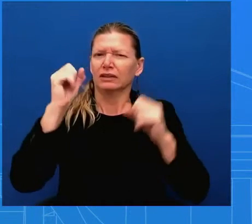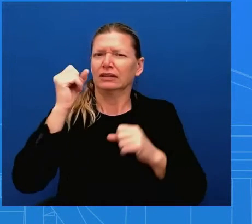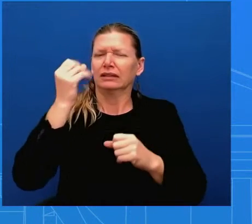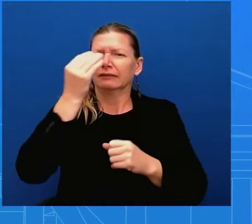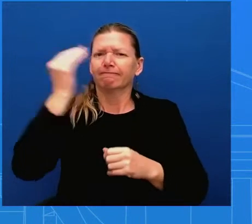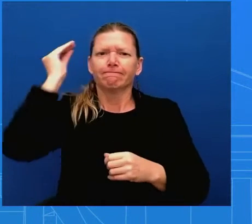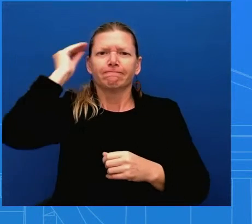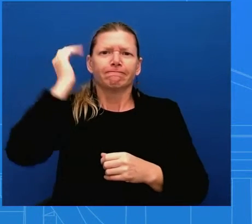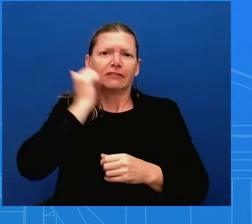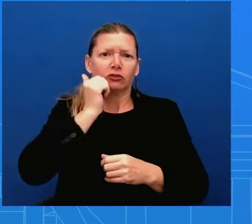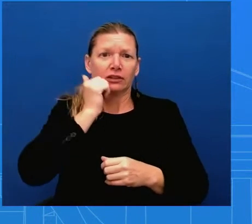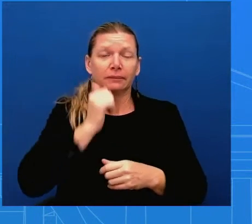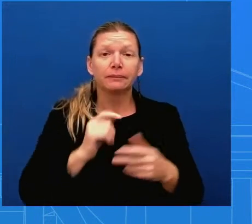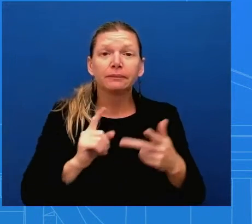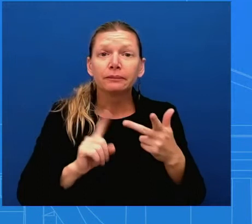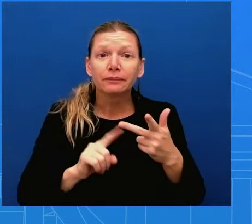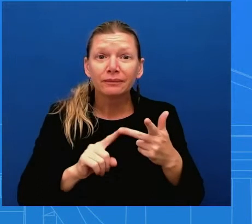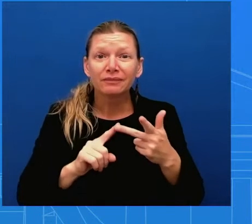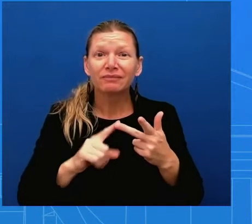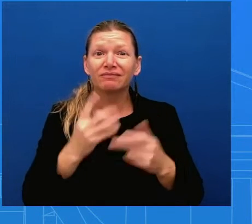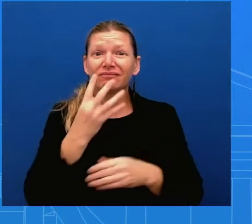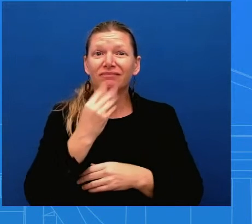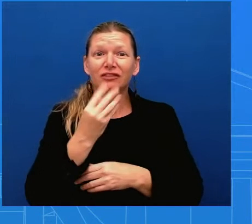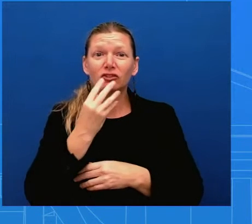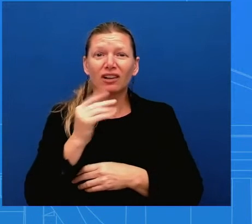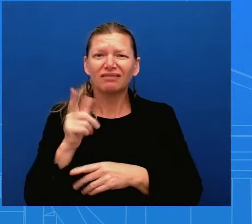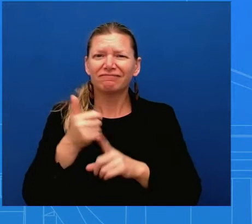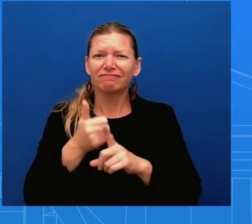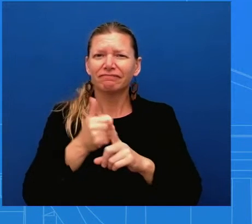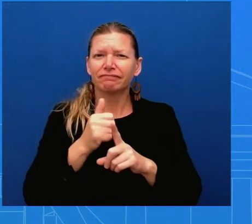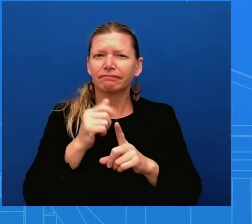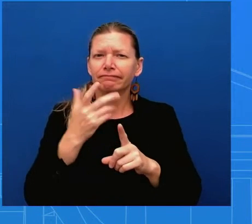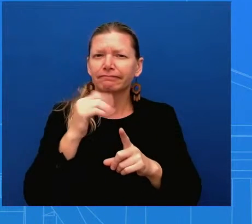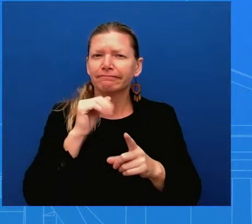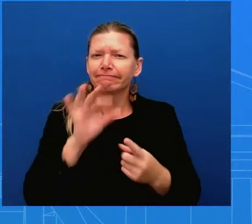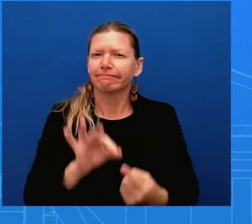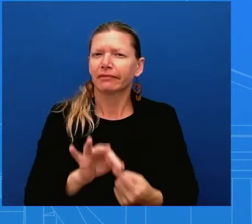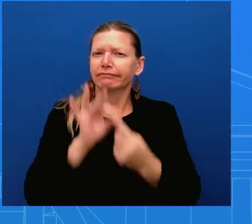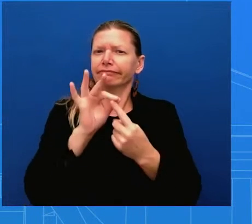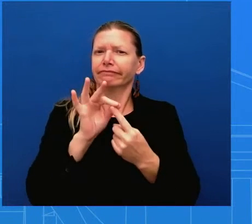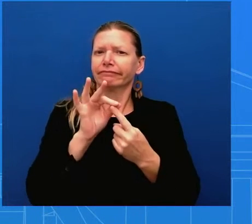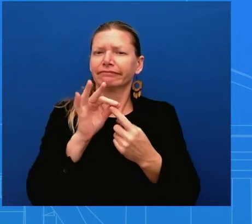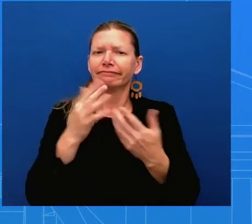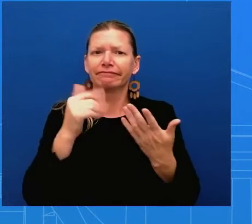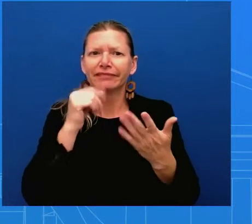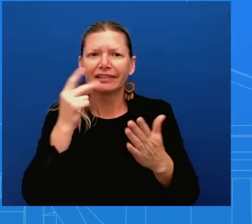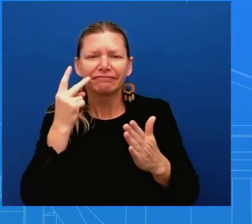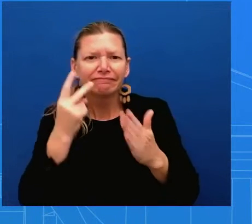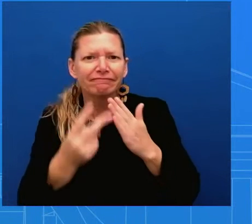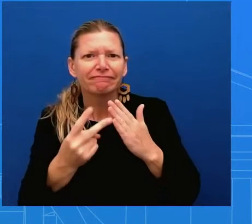and other civilian facilities for military purposes and has built a vast network of military tunnels